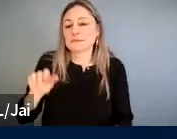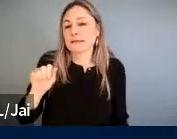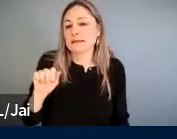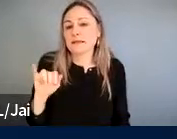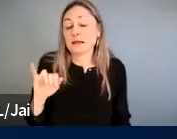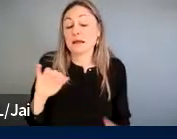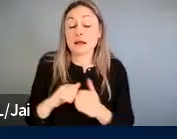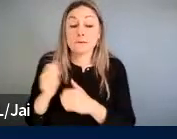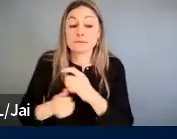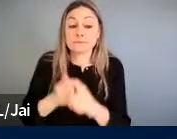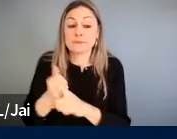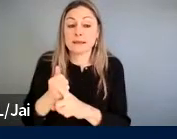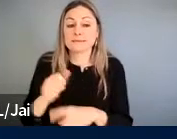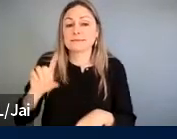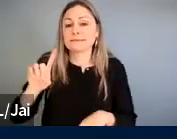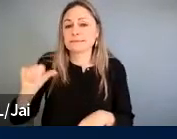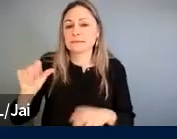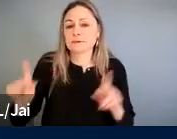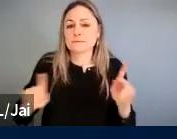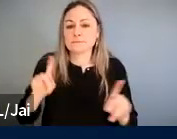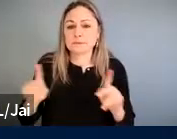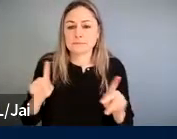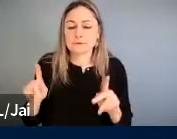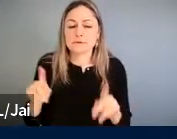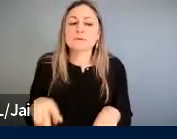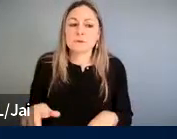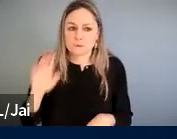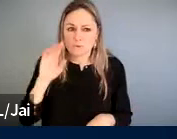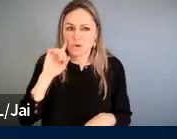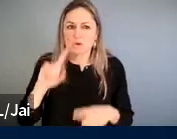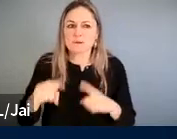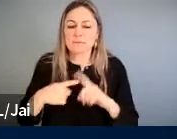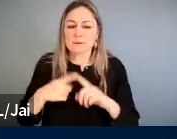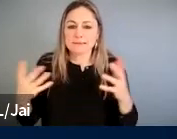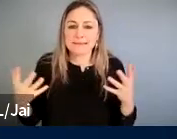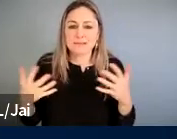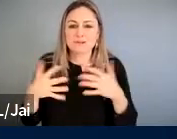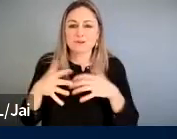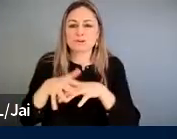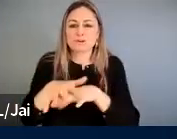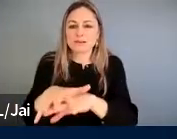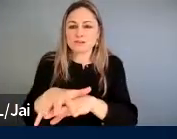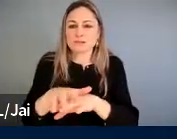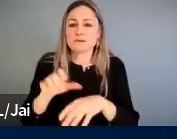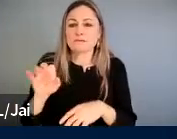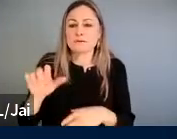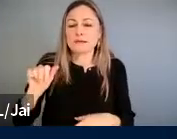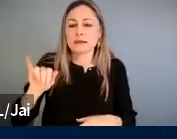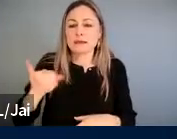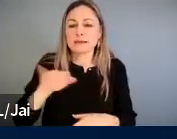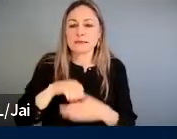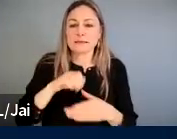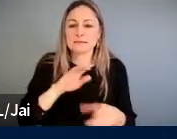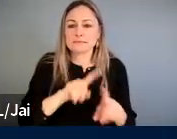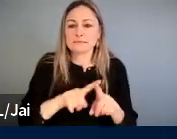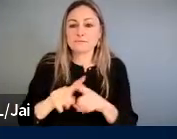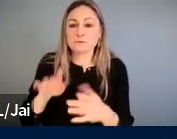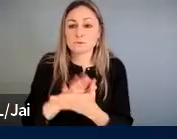disabilities. We heard a lot about the integration of AI in schools, that it can be both helpful for